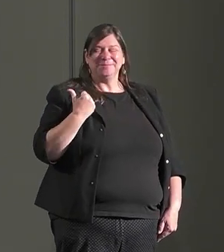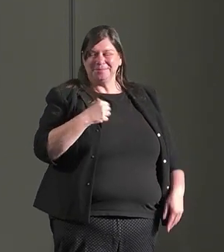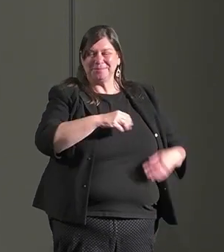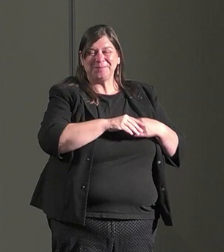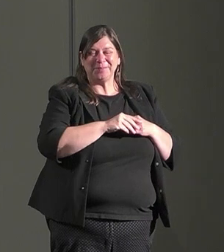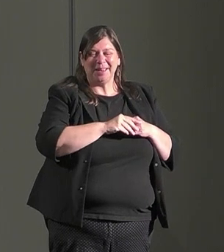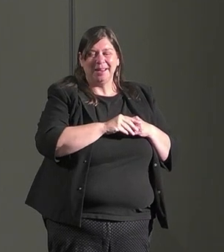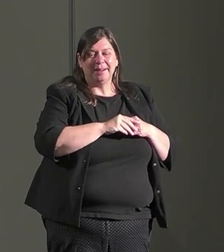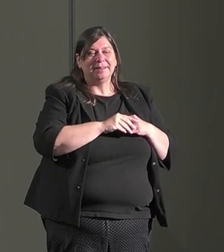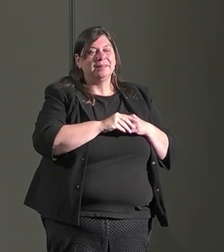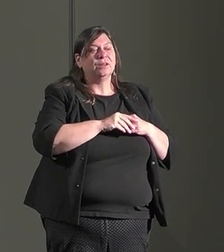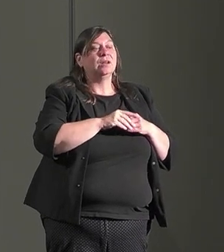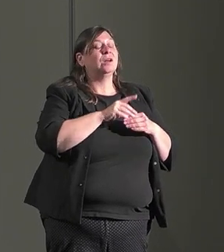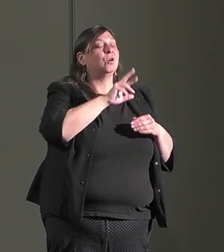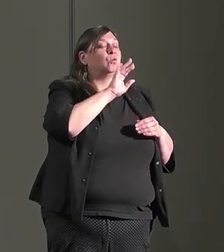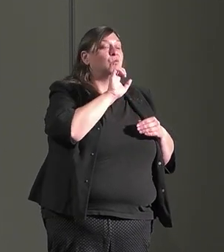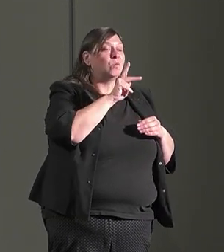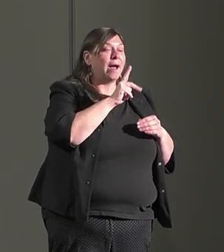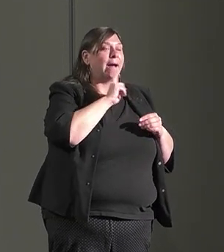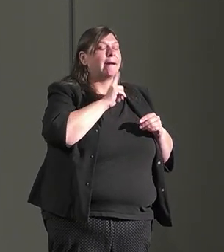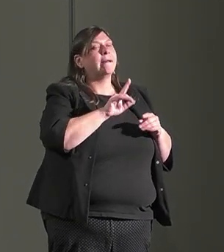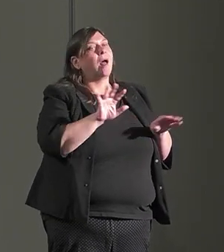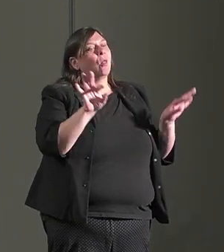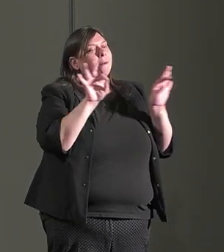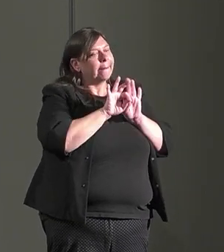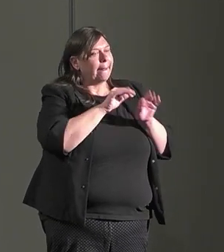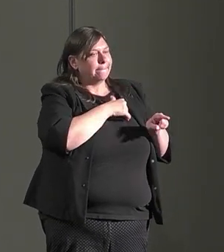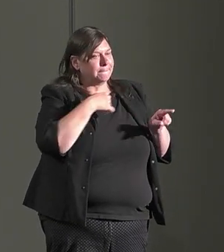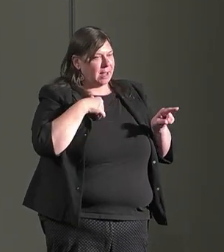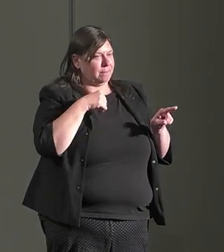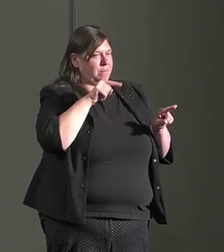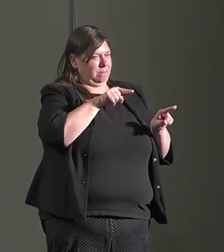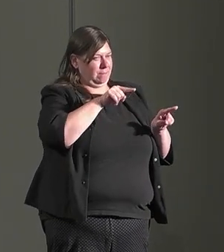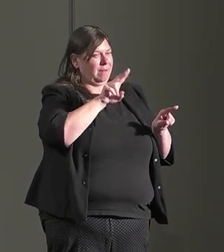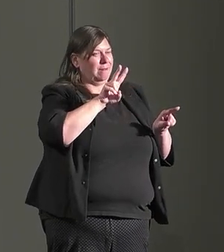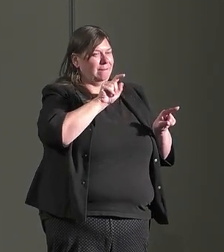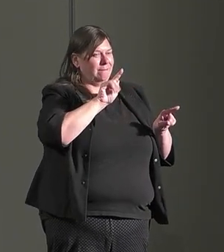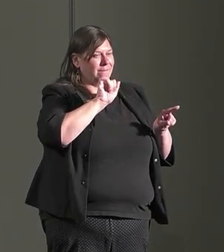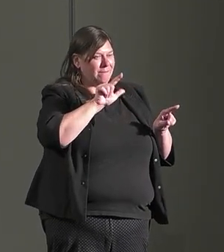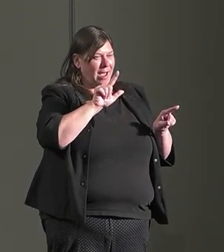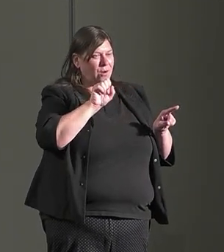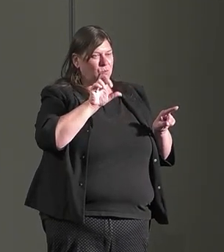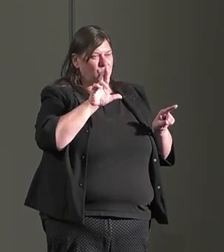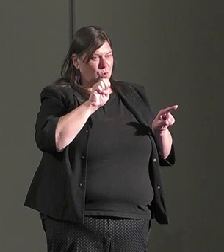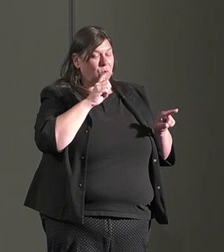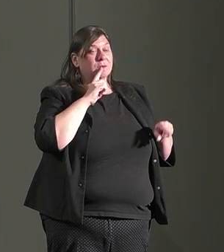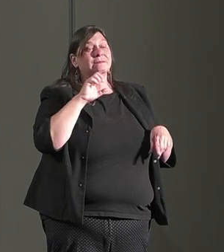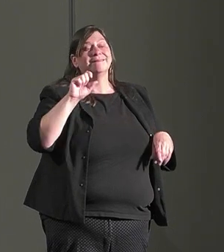Between Rick and key members at VitalSource and Stacie ray that is a senior project manager,